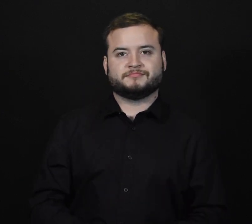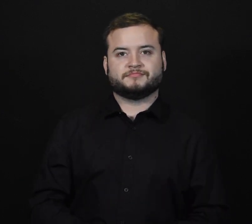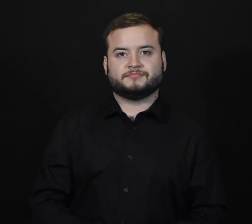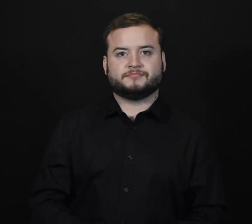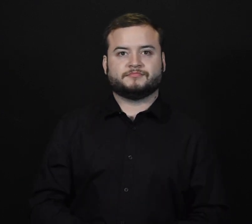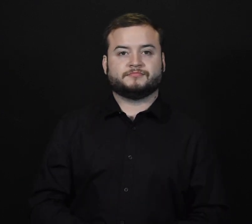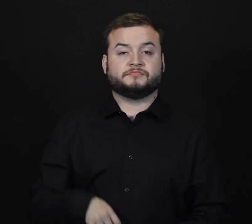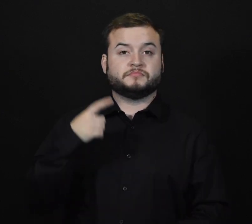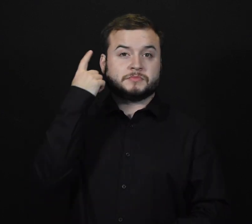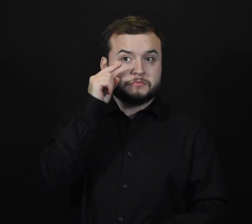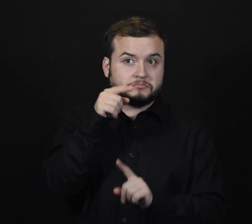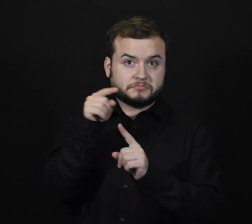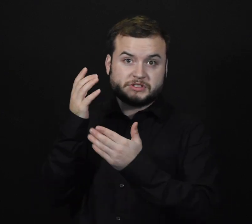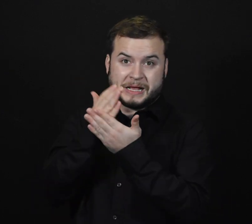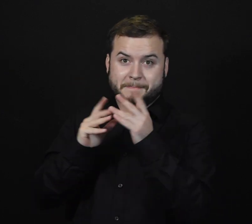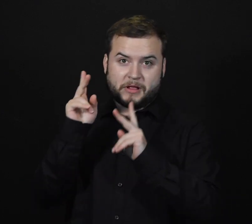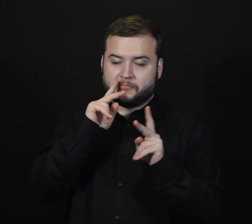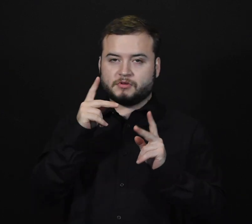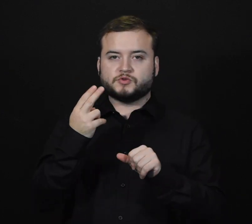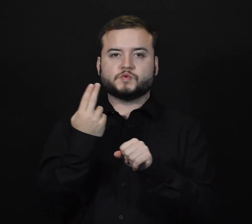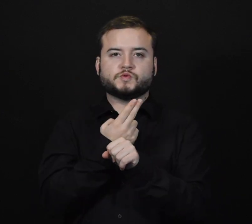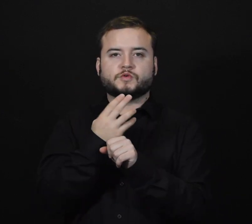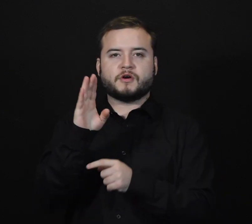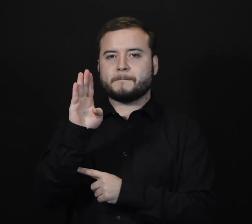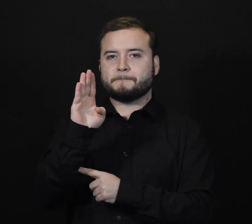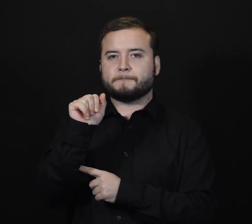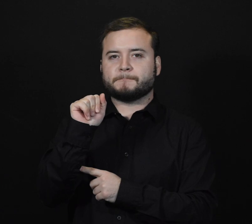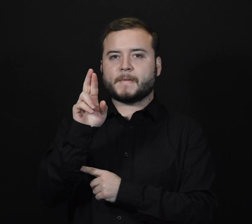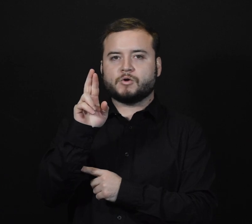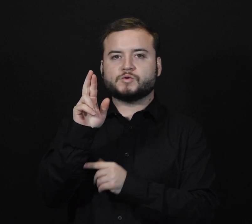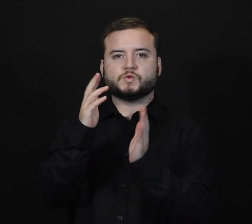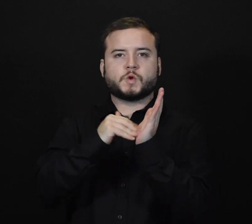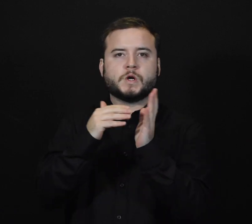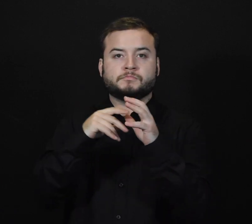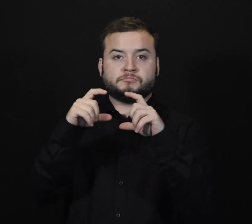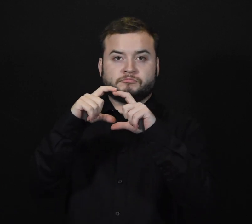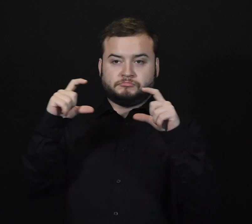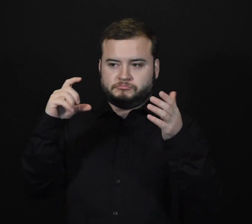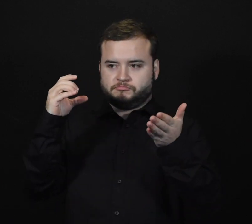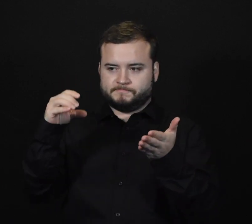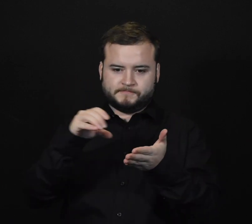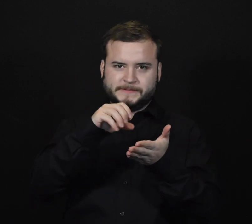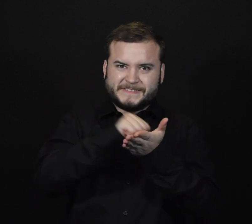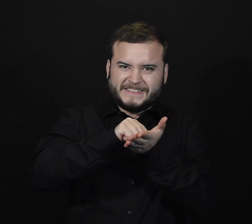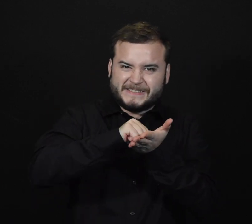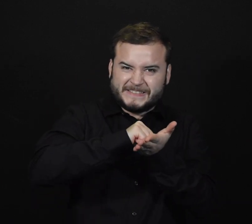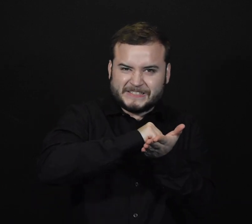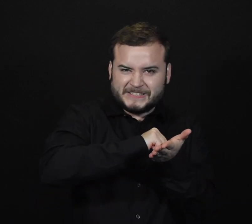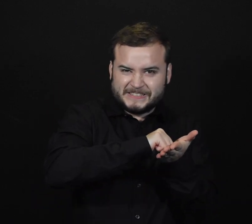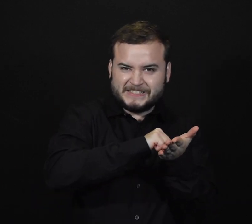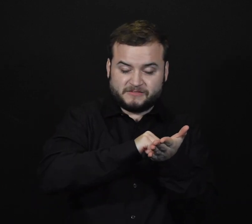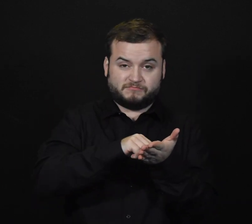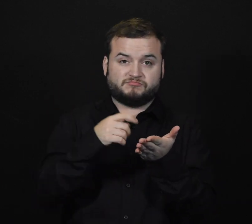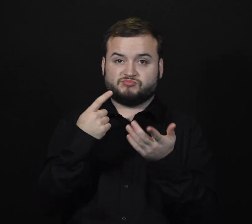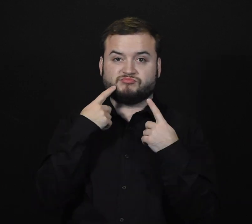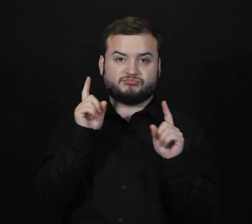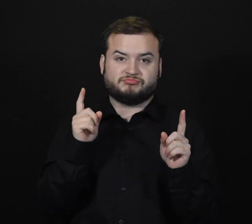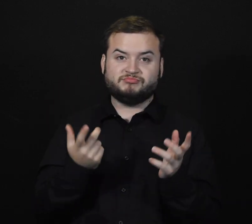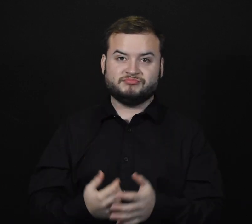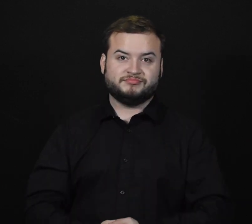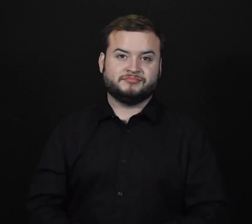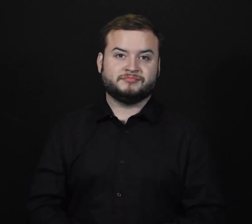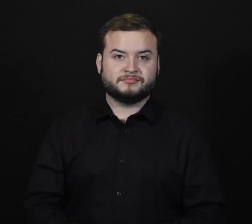For some, using bar soap rubbed across the masks does the trick.